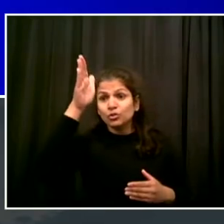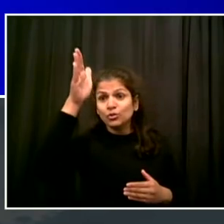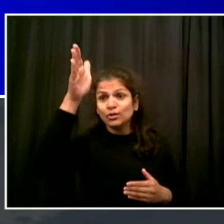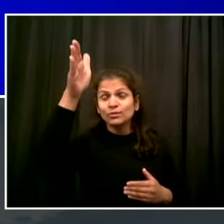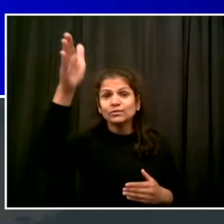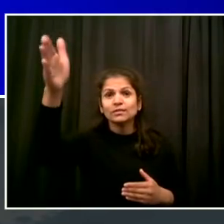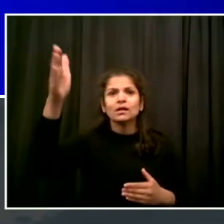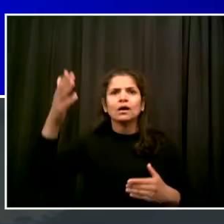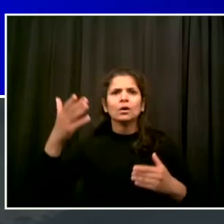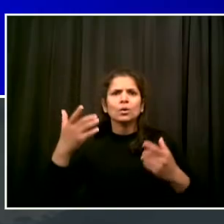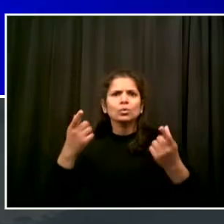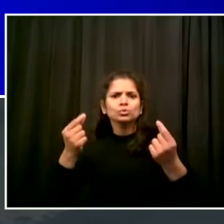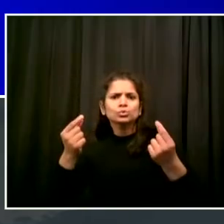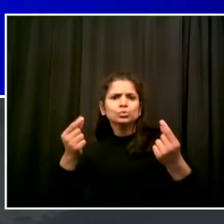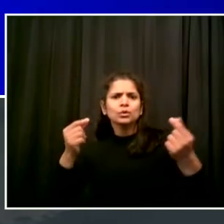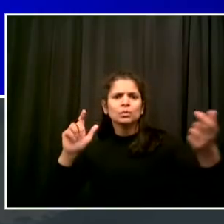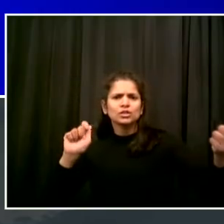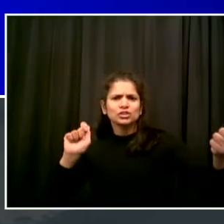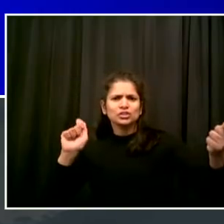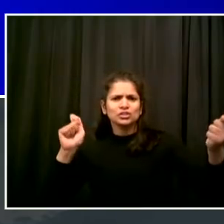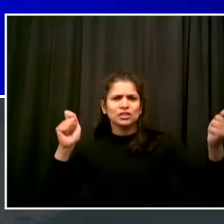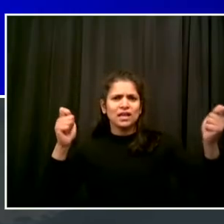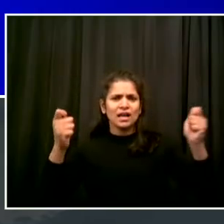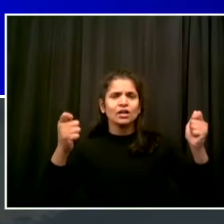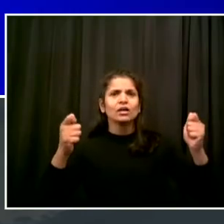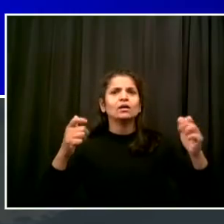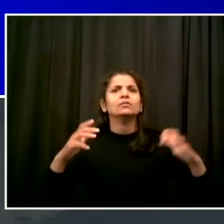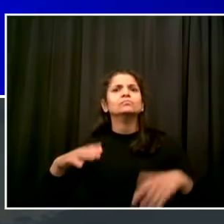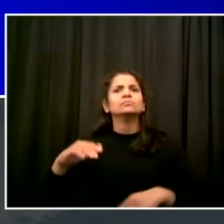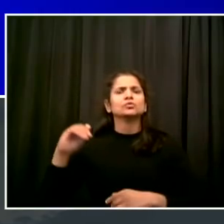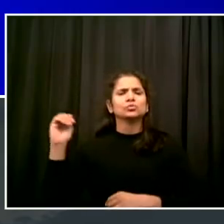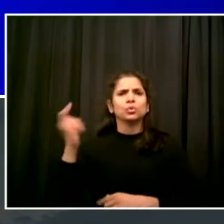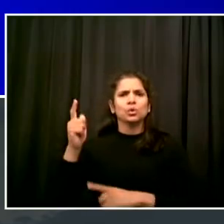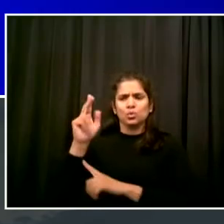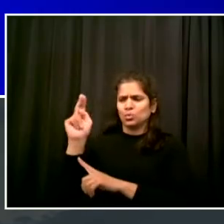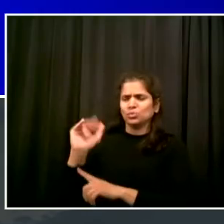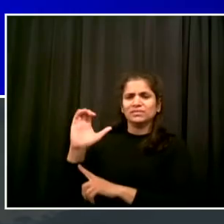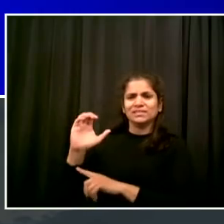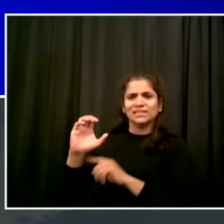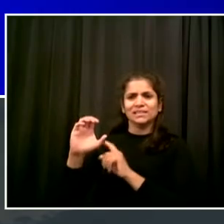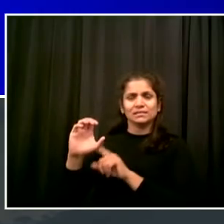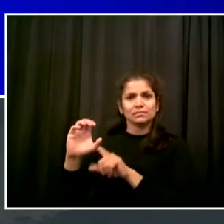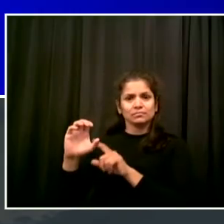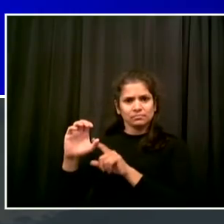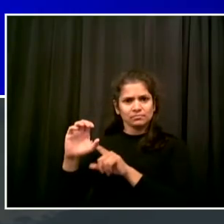NOW. WE ARE THINKING ABOUT WHERE WE MOVE AHEAD. WE ARE THINKING ABOUT HOW WE